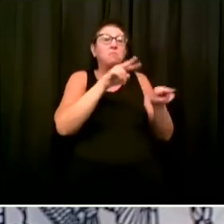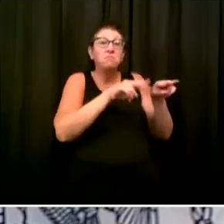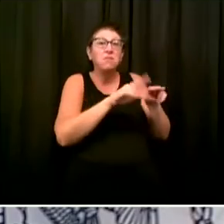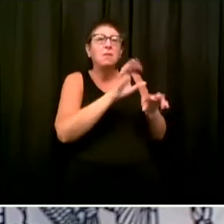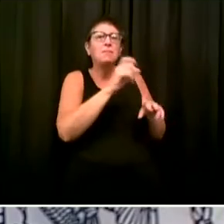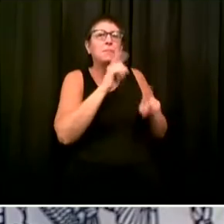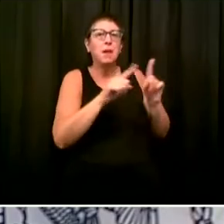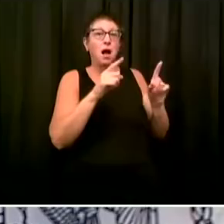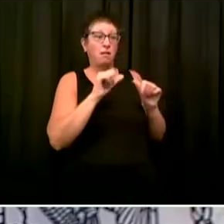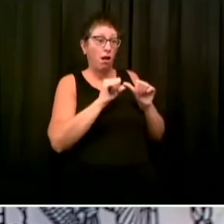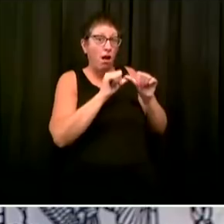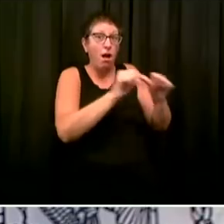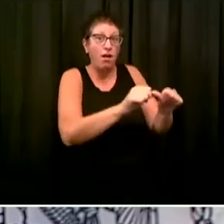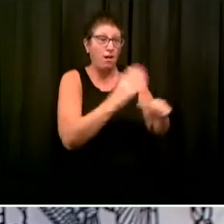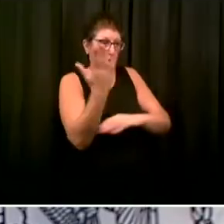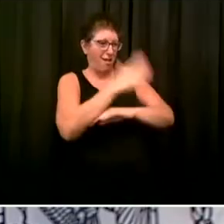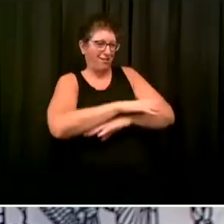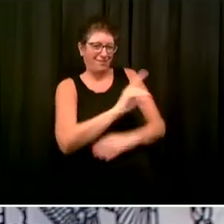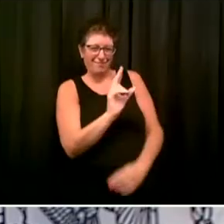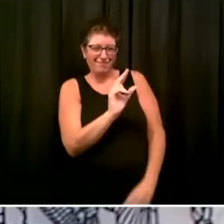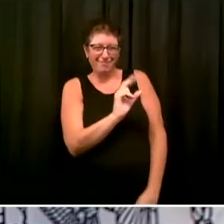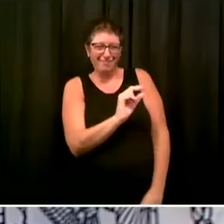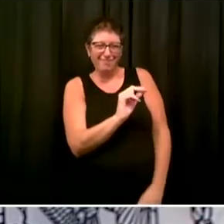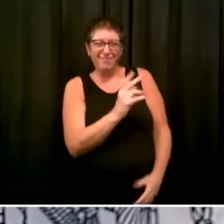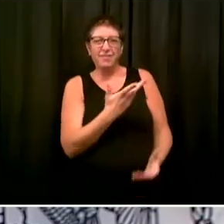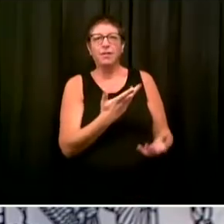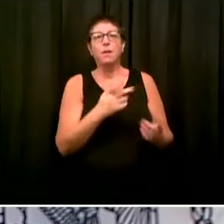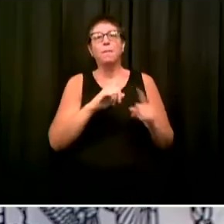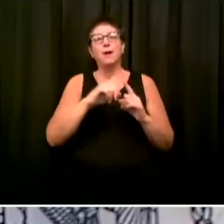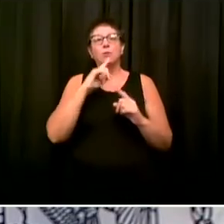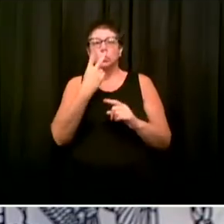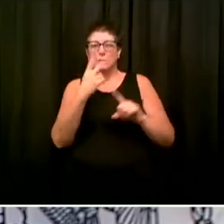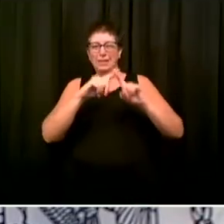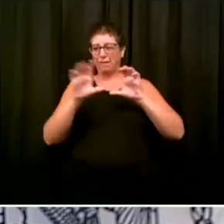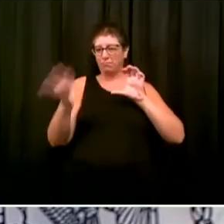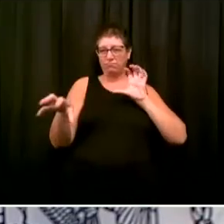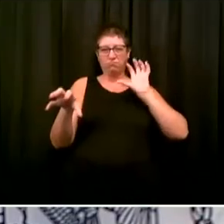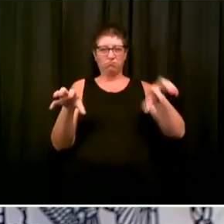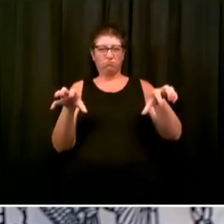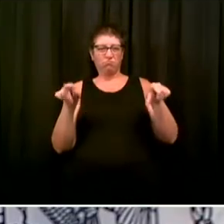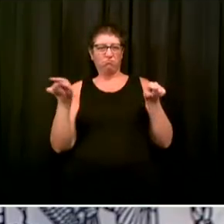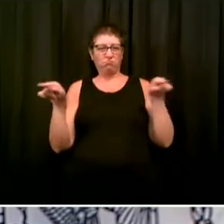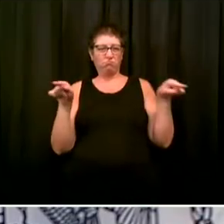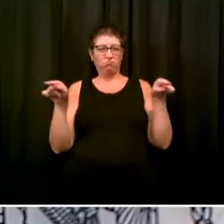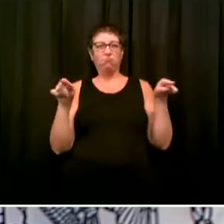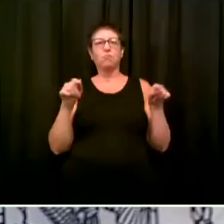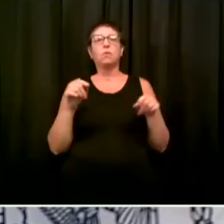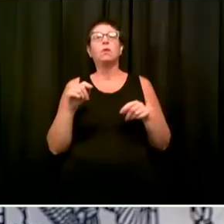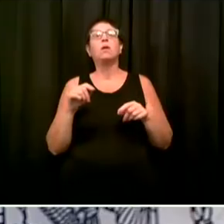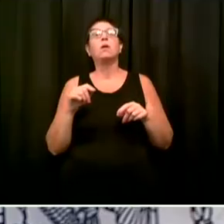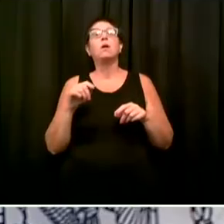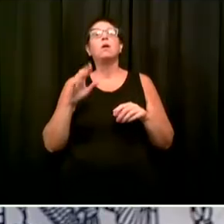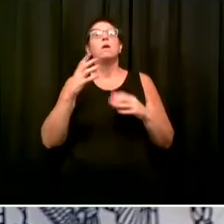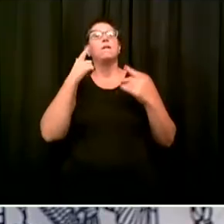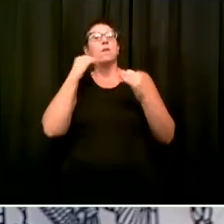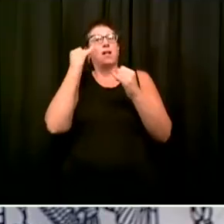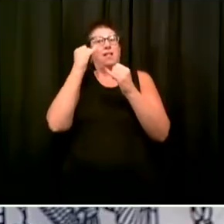RESTAURT ANALL DAY, WEDOTN' WKAANN THAT RESTAURANT. THEARY E VERY DIFFREEN MTOLDES IN